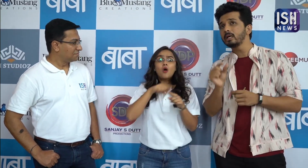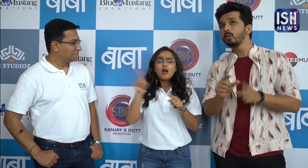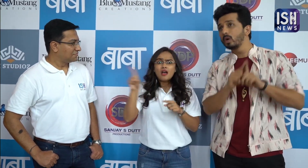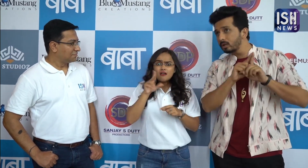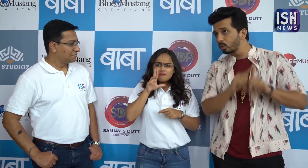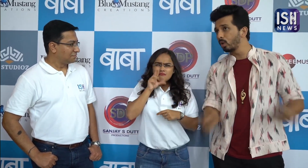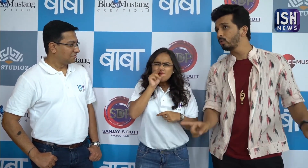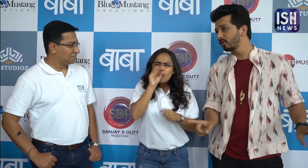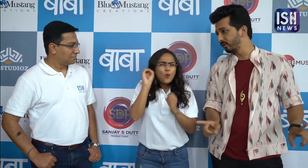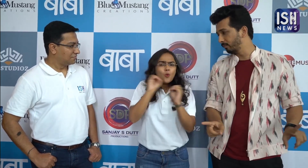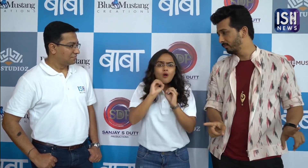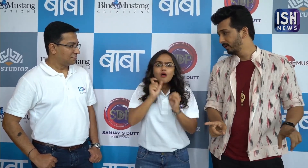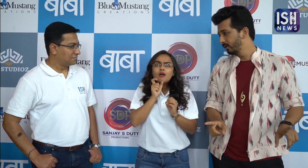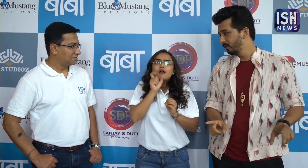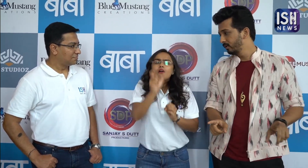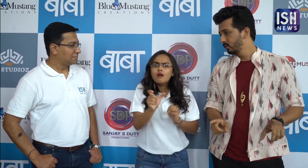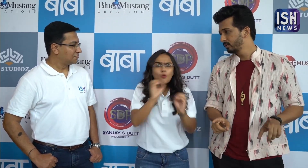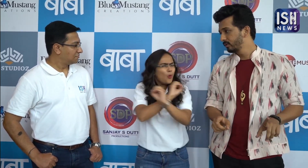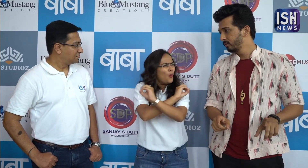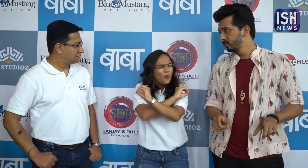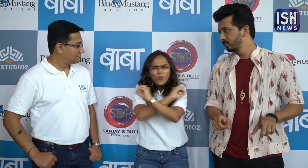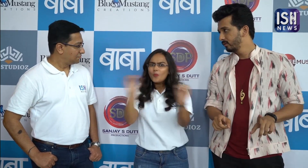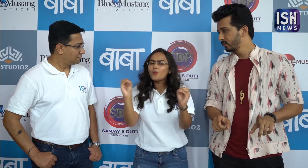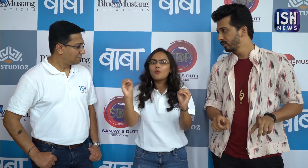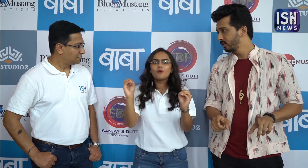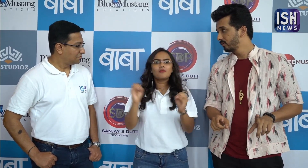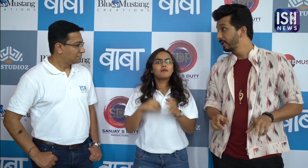They do not talk, they do not have any dialouges,